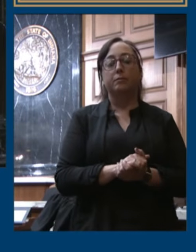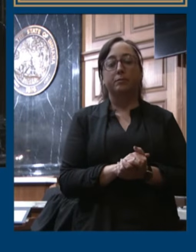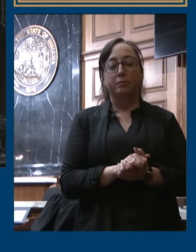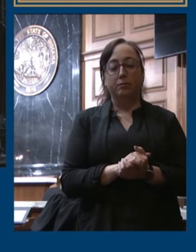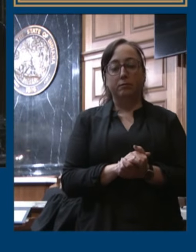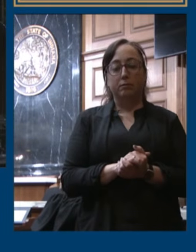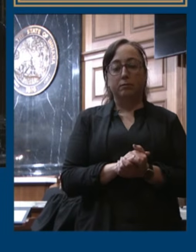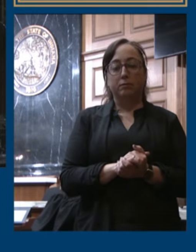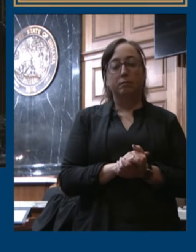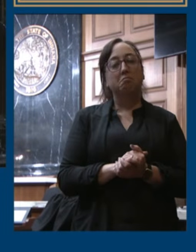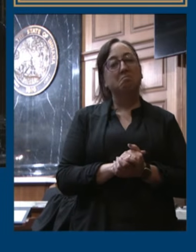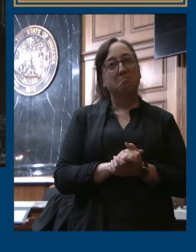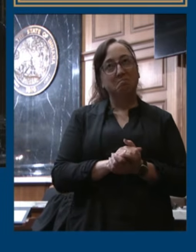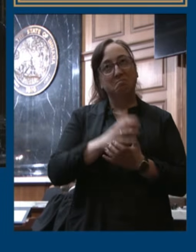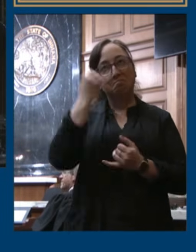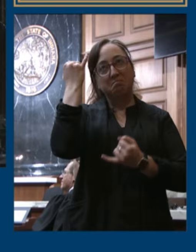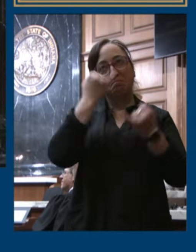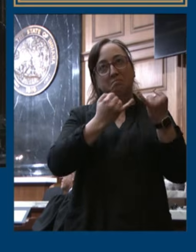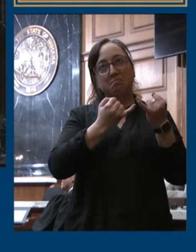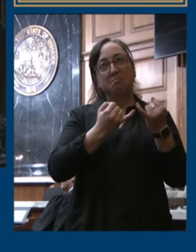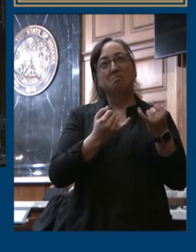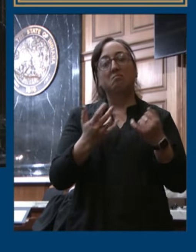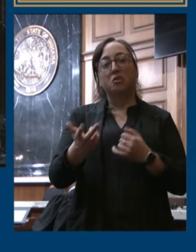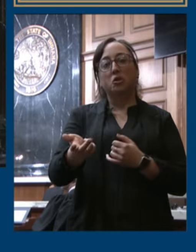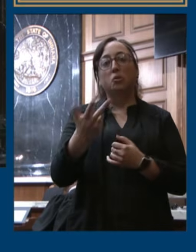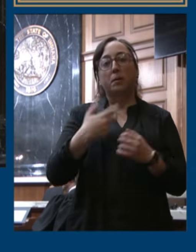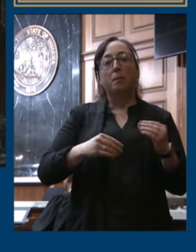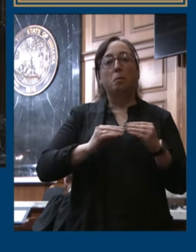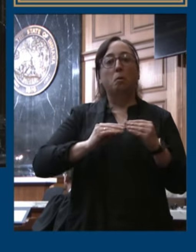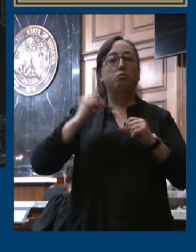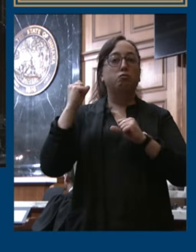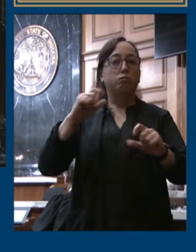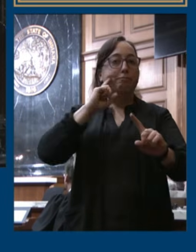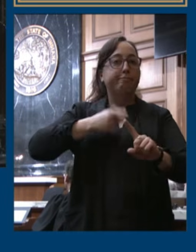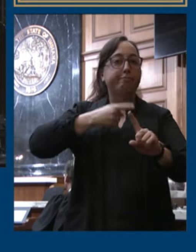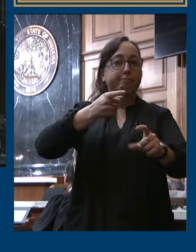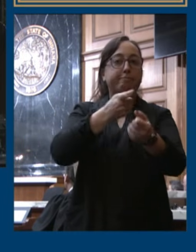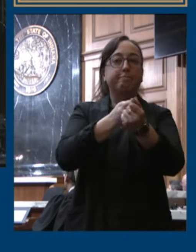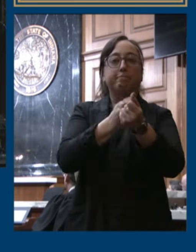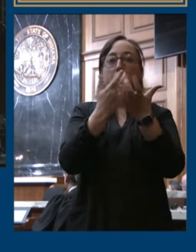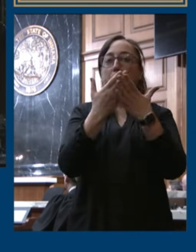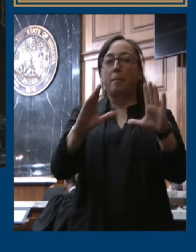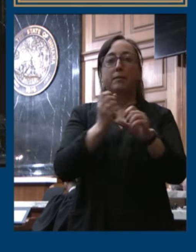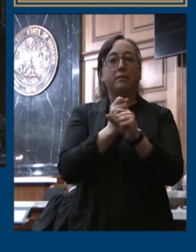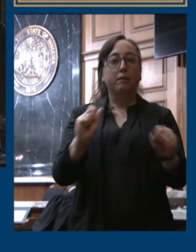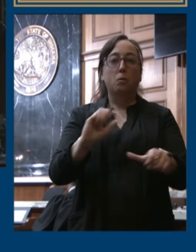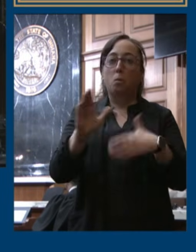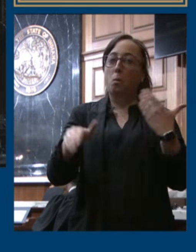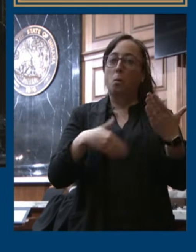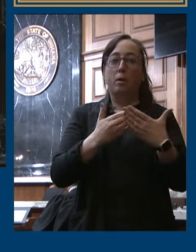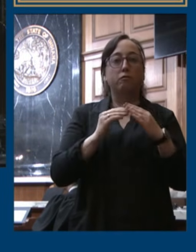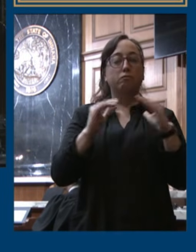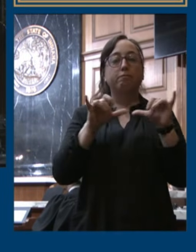I CAN'T IMAGINE THREE STRONGER INITIATIVES TO SUPPORT PUBLIC SAFETY. ALL JUSTICE SYSTEM PROFESSIONALS JOIN ME IN THANKING